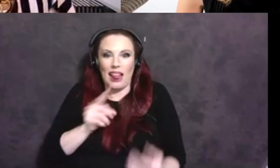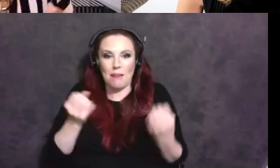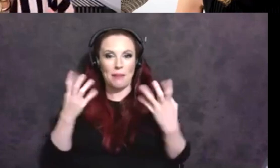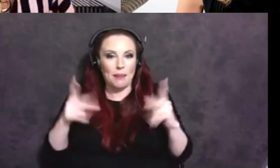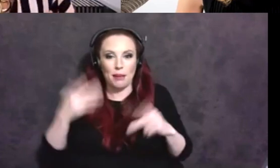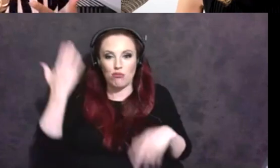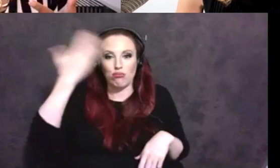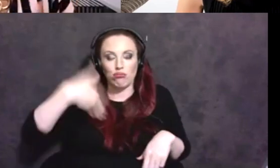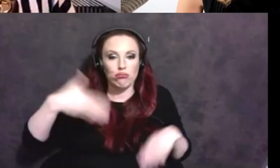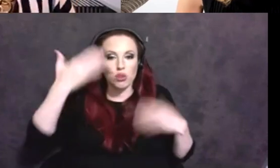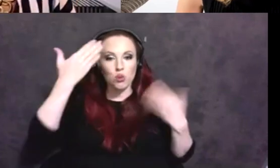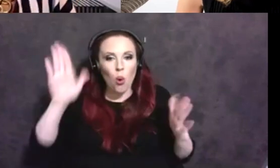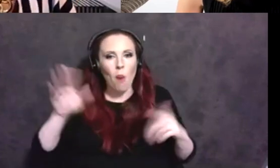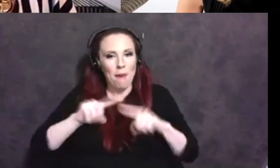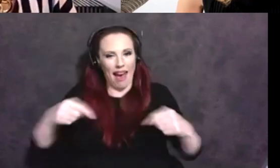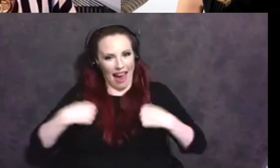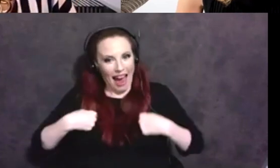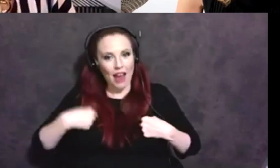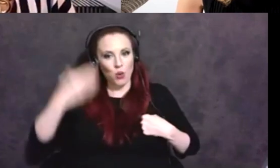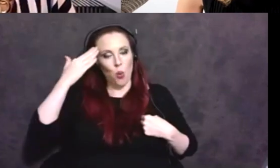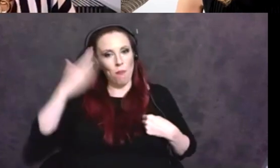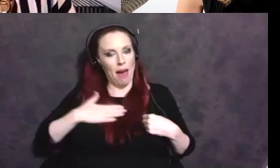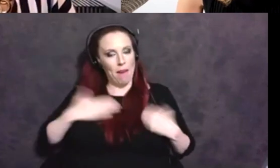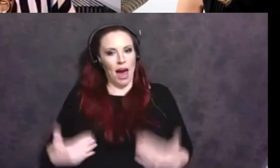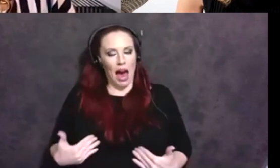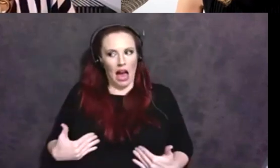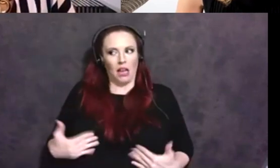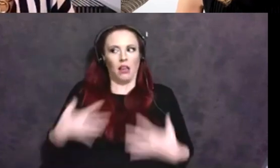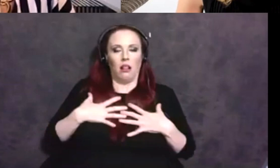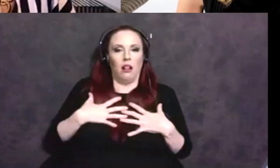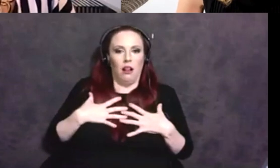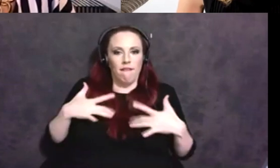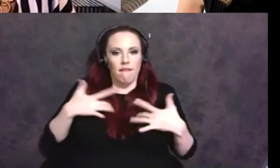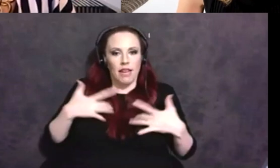broadcasting back then and not as much concern about genocide or broadcast of it globally